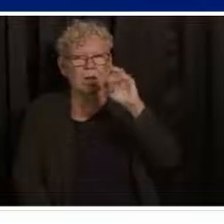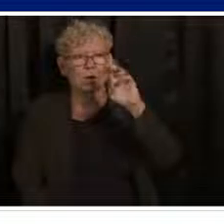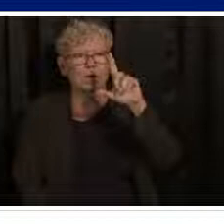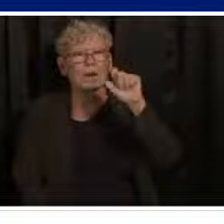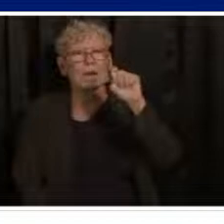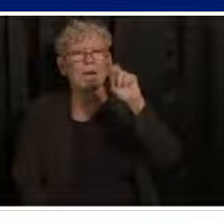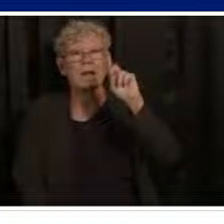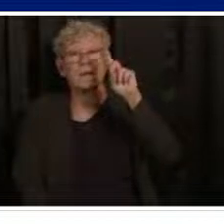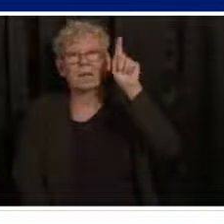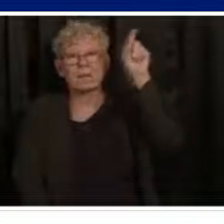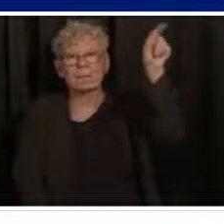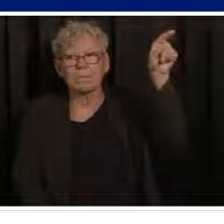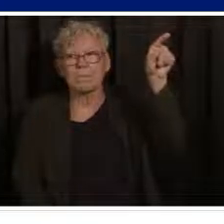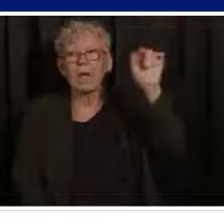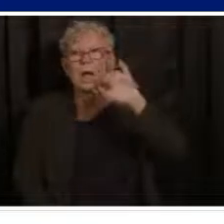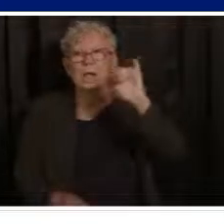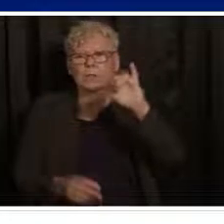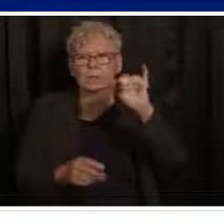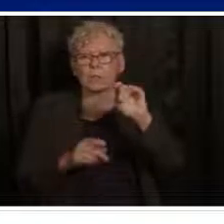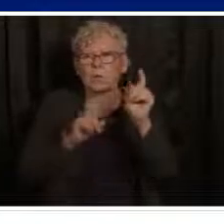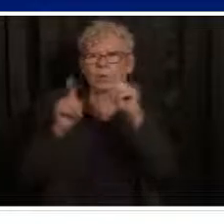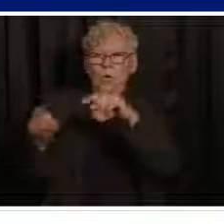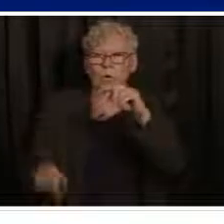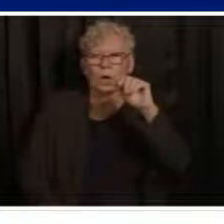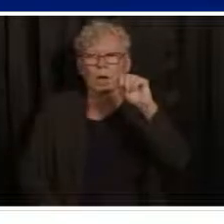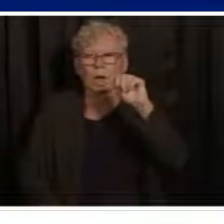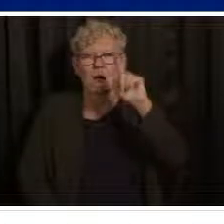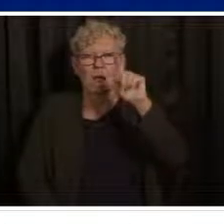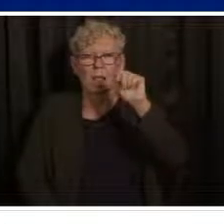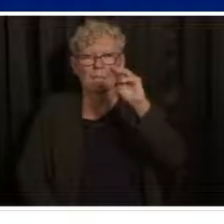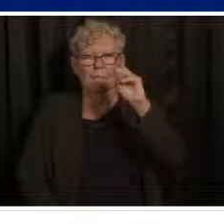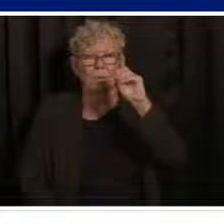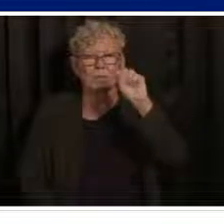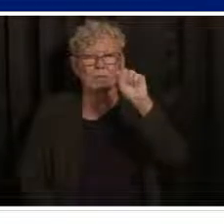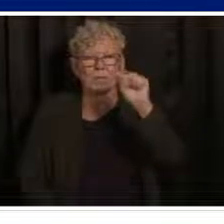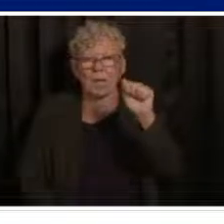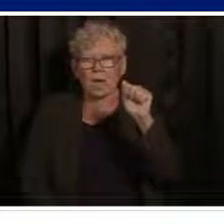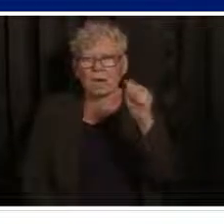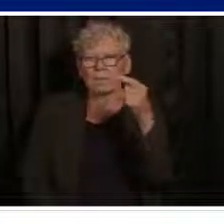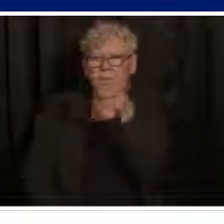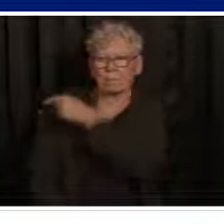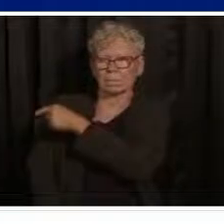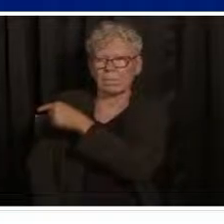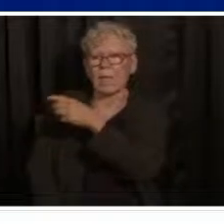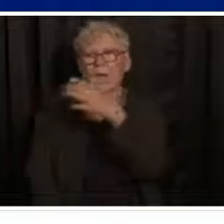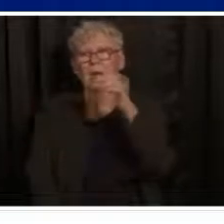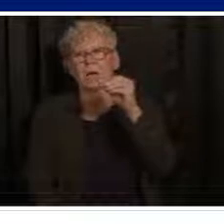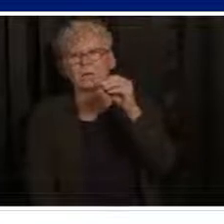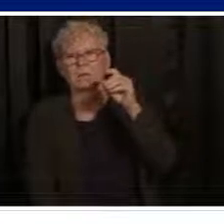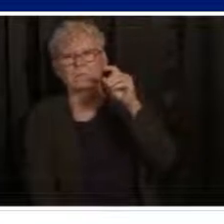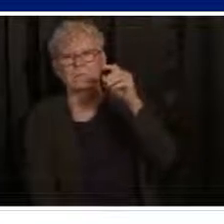Boyd Park in Alamosa. We'll be at Hooper Junction Store across from the post office in Hooper. We'll be at the Walmart